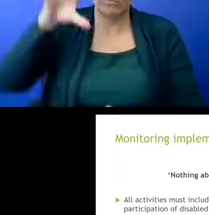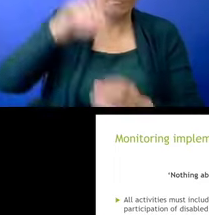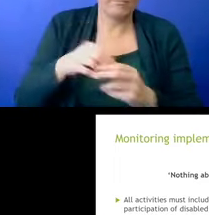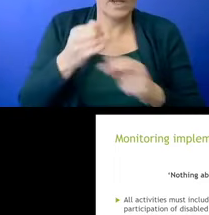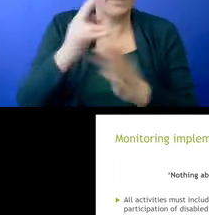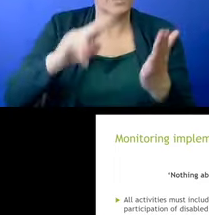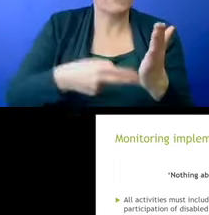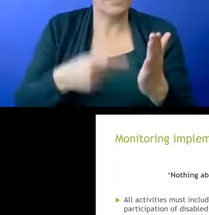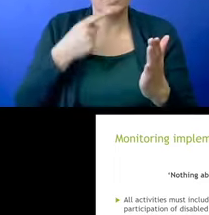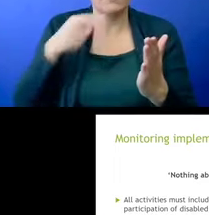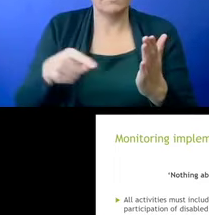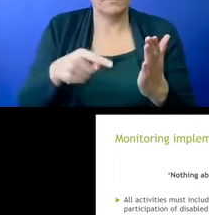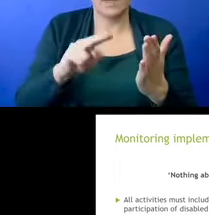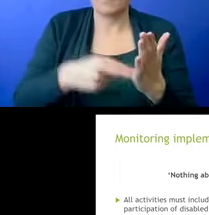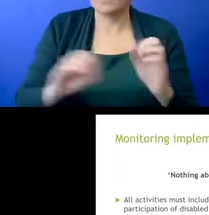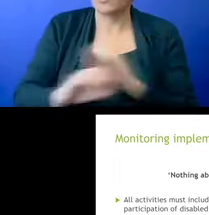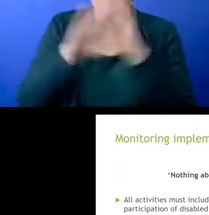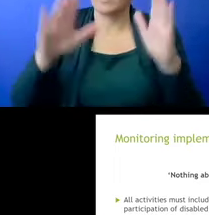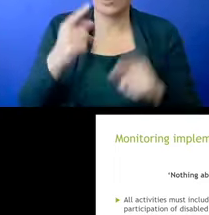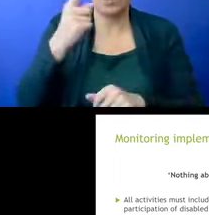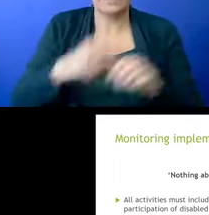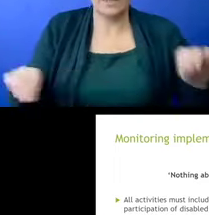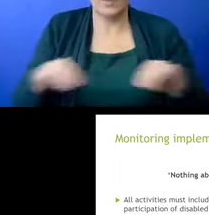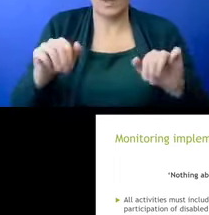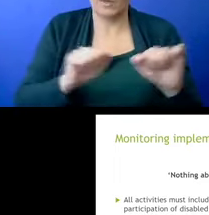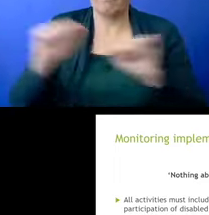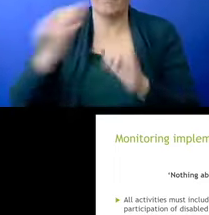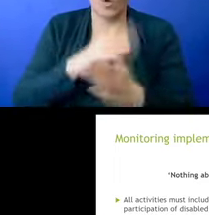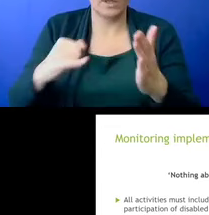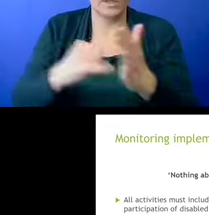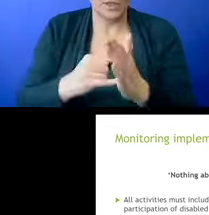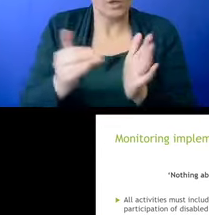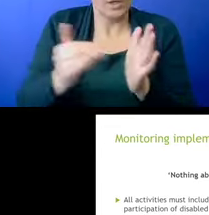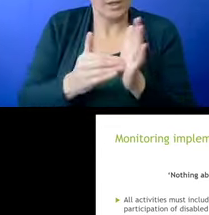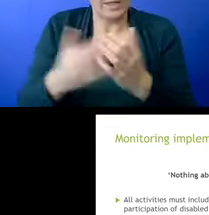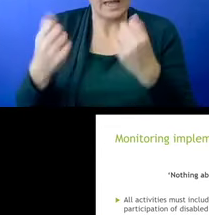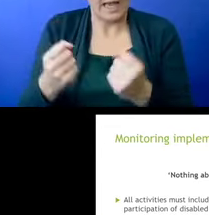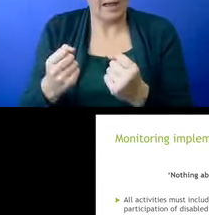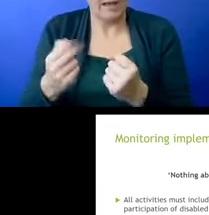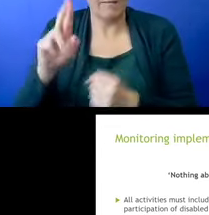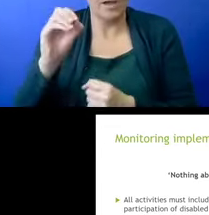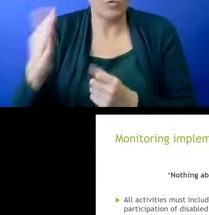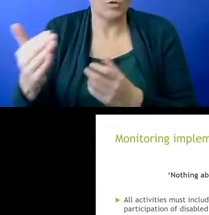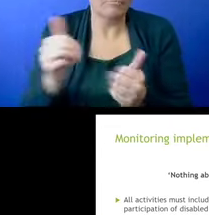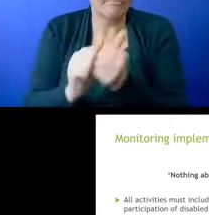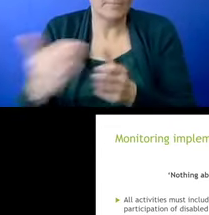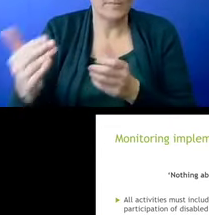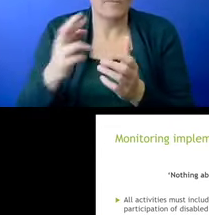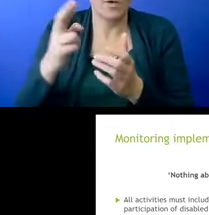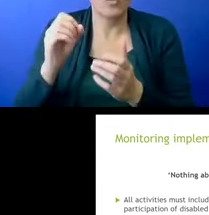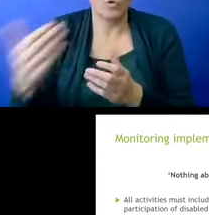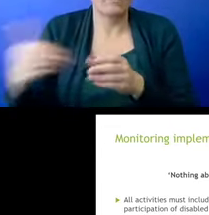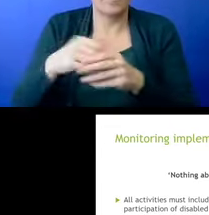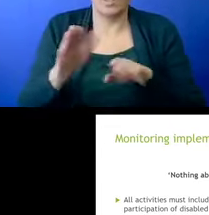It's very clear that disabled people's organizations have an active role to play in the state party report.